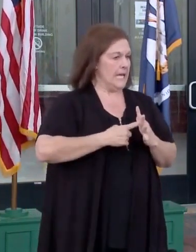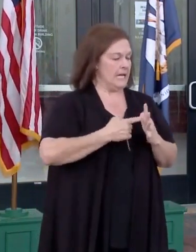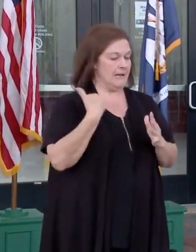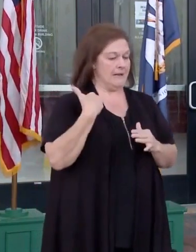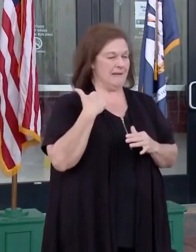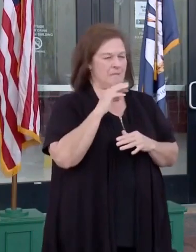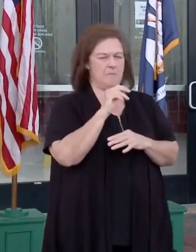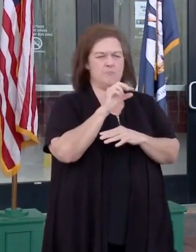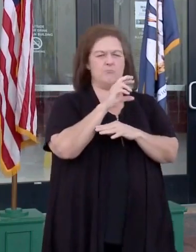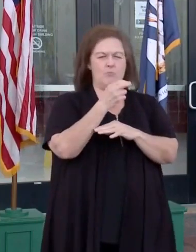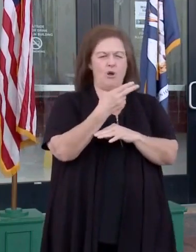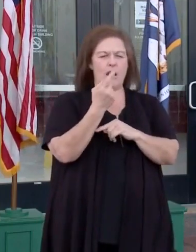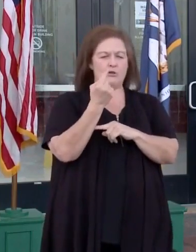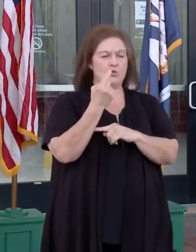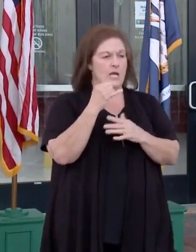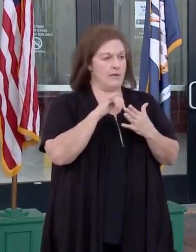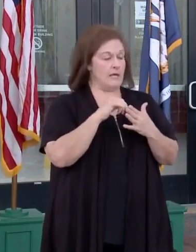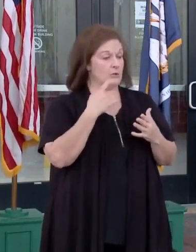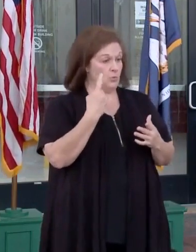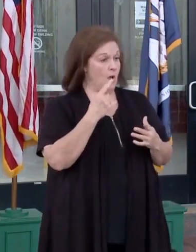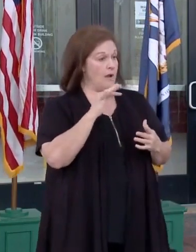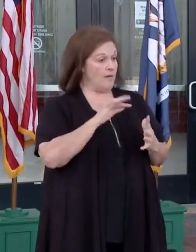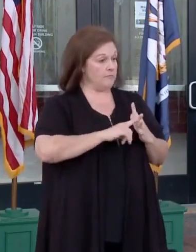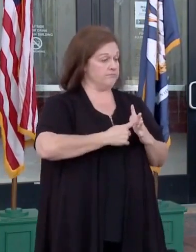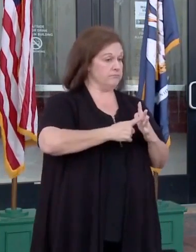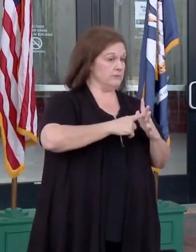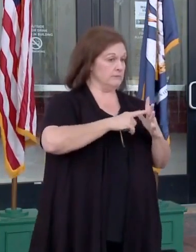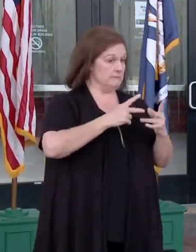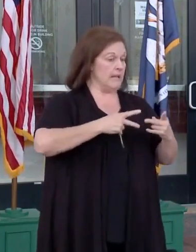of last year. We wanted the very federal pilot sites to have free